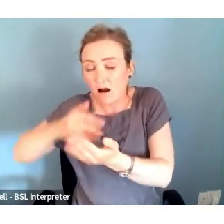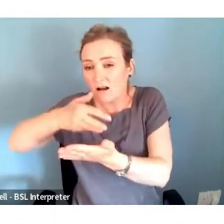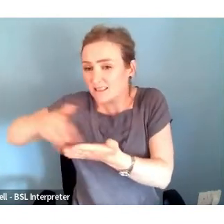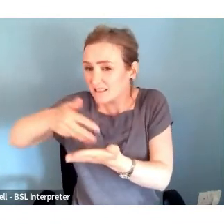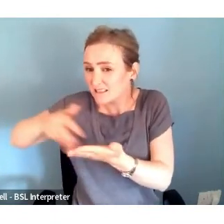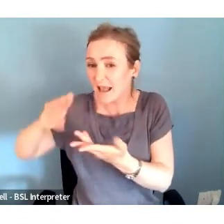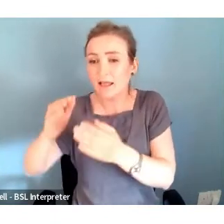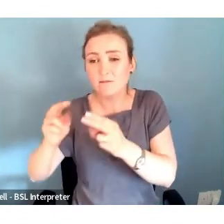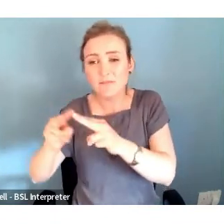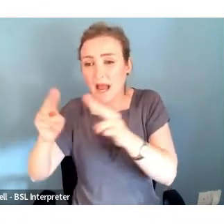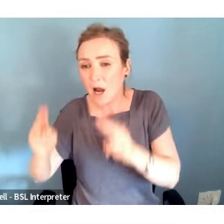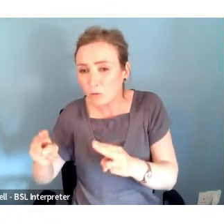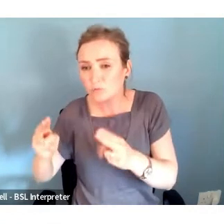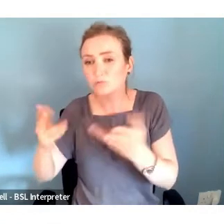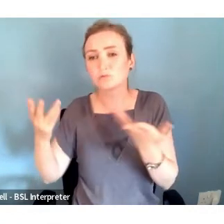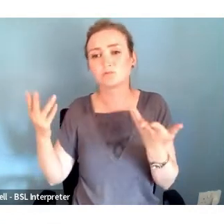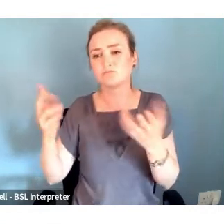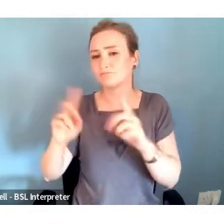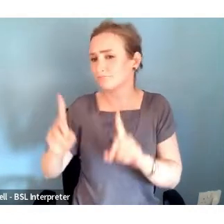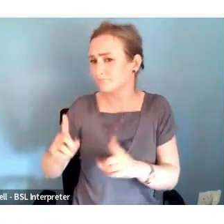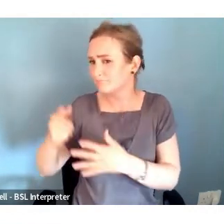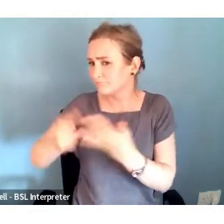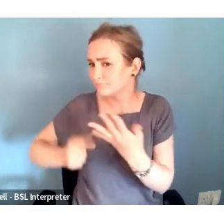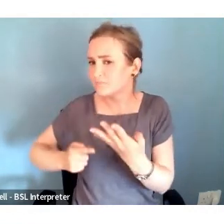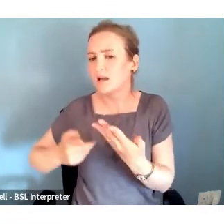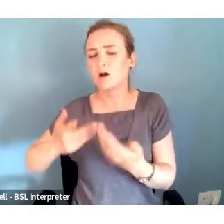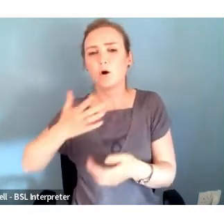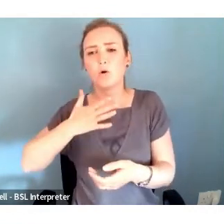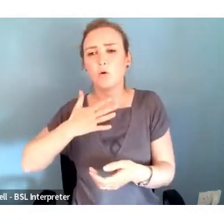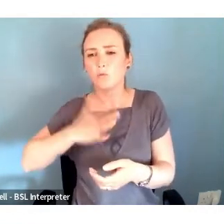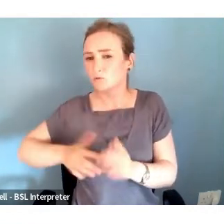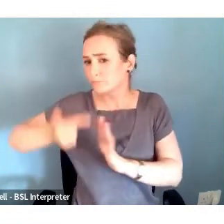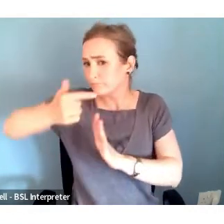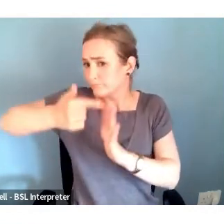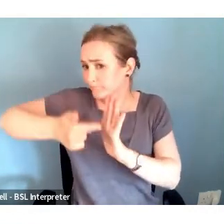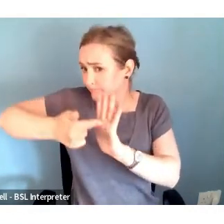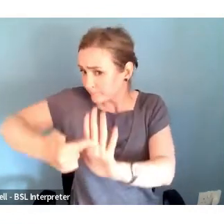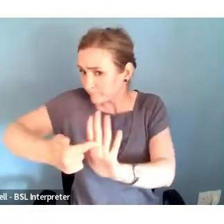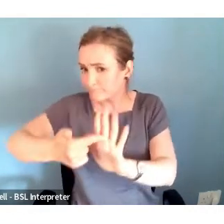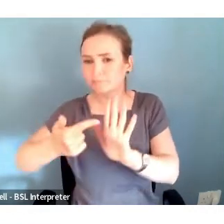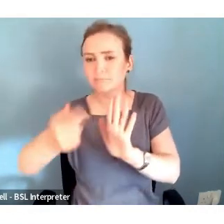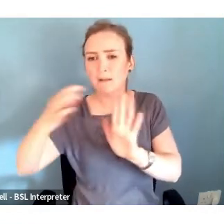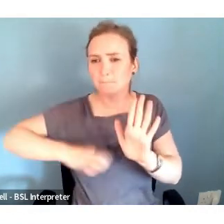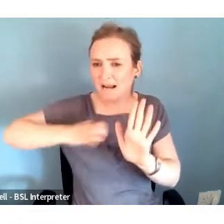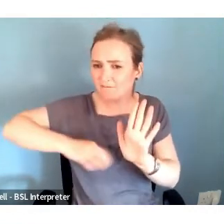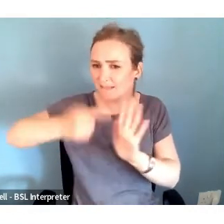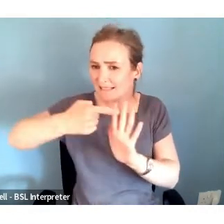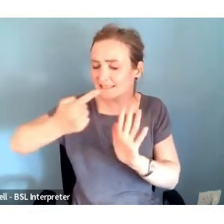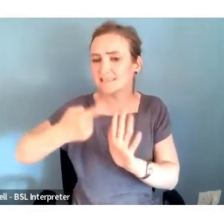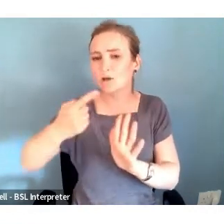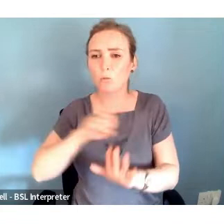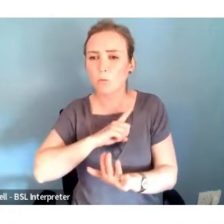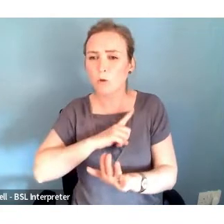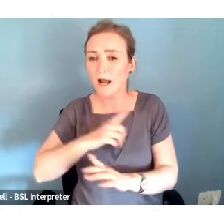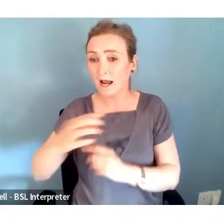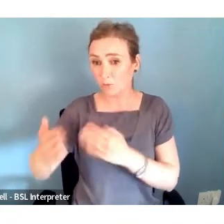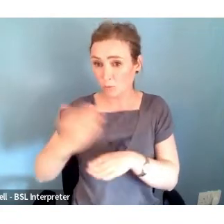might be selling you want to be highlighting the benefits and the feature s for the person applying. So what is it